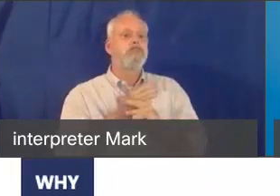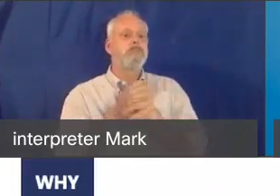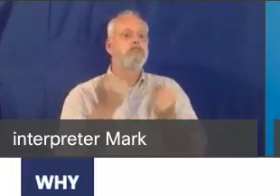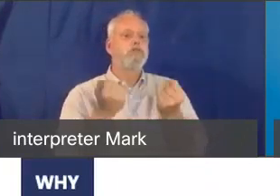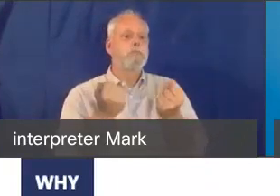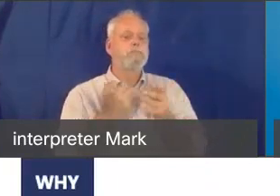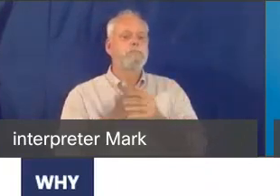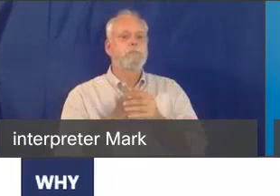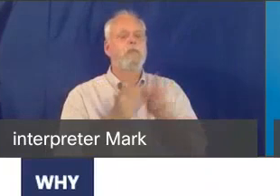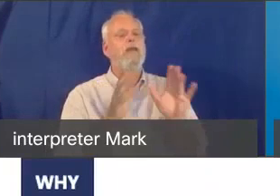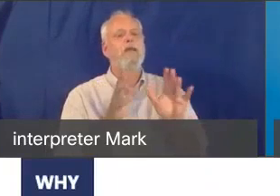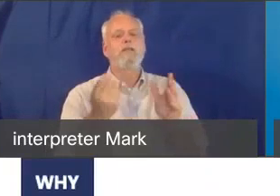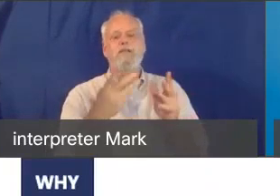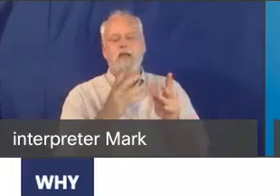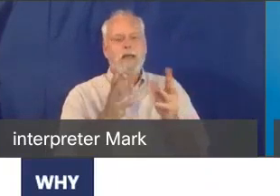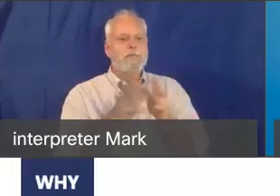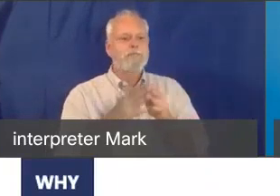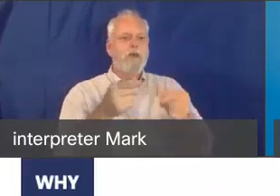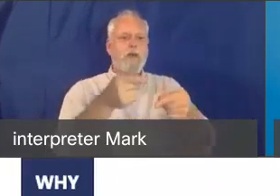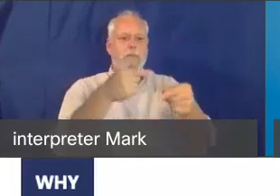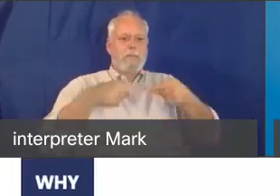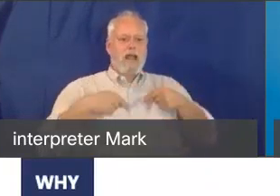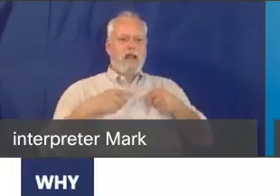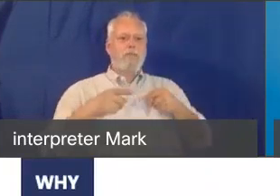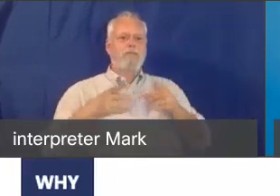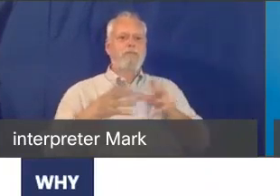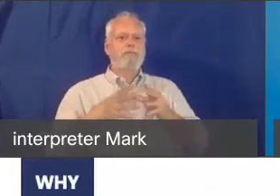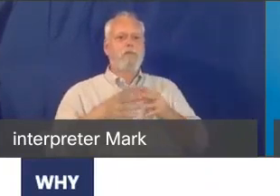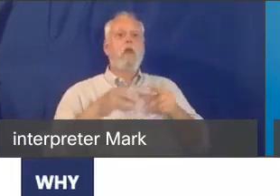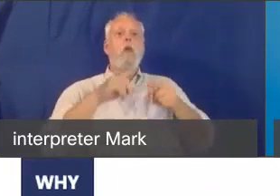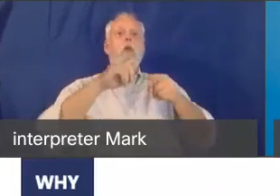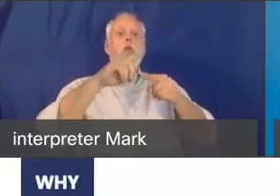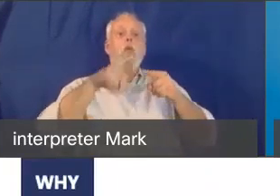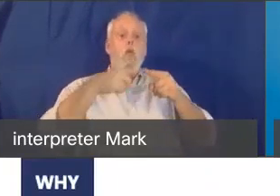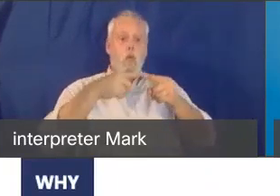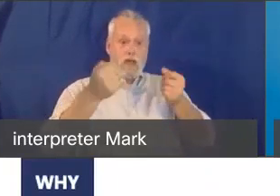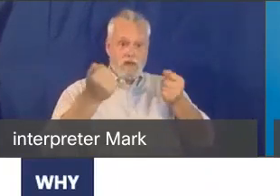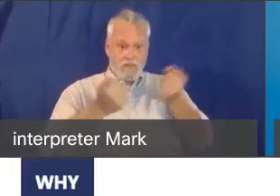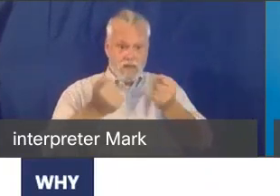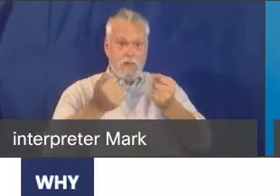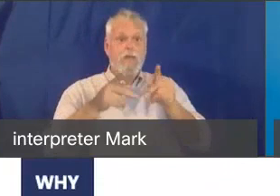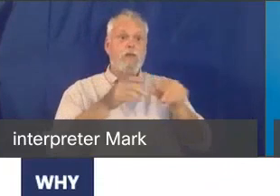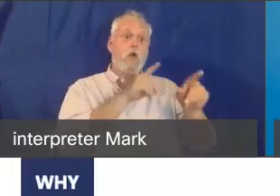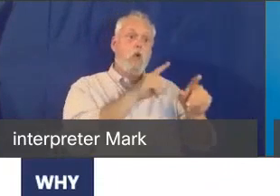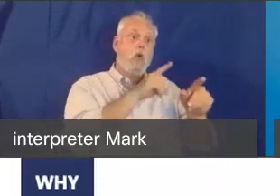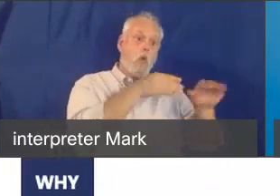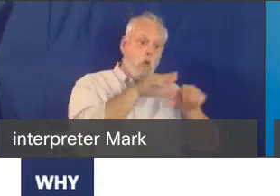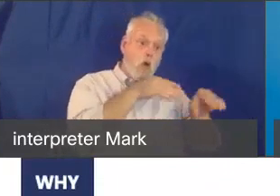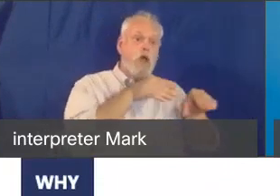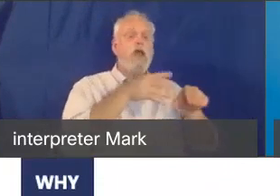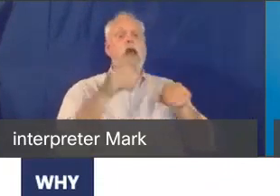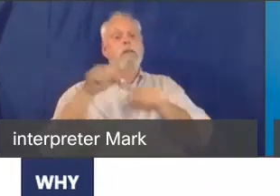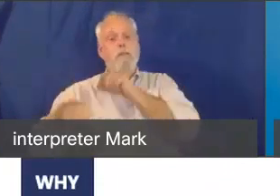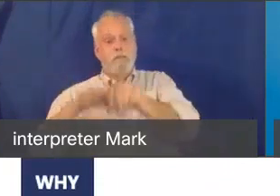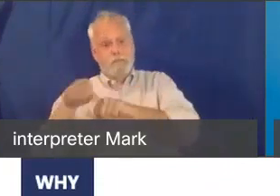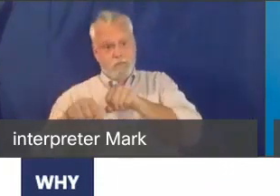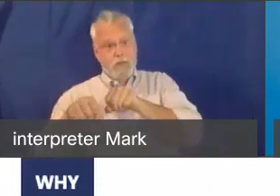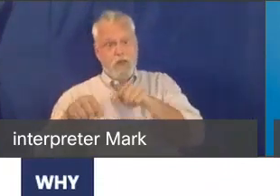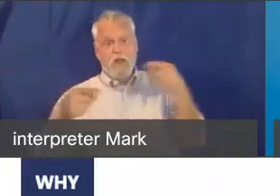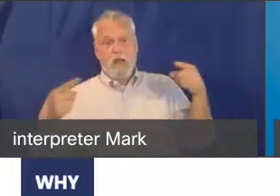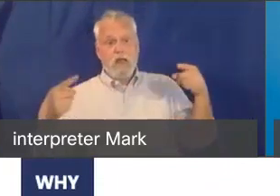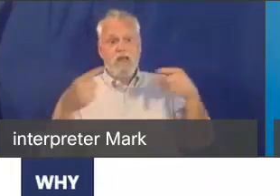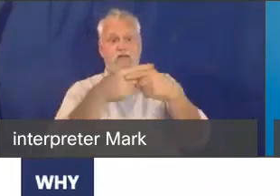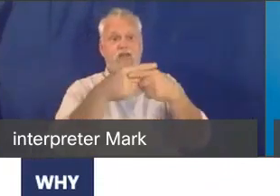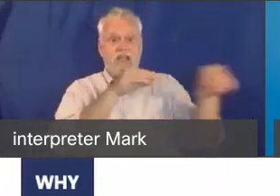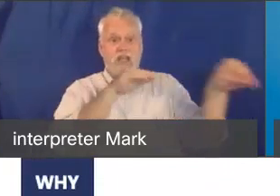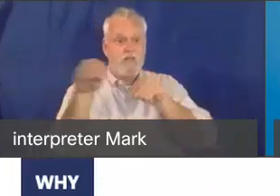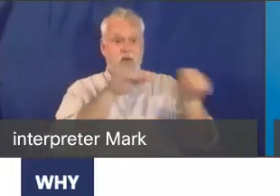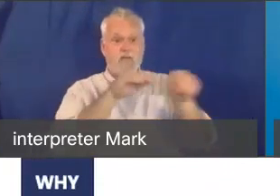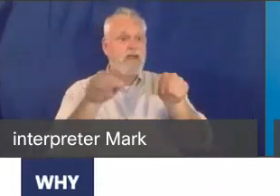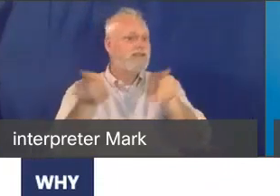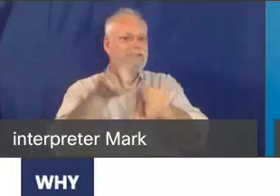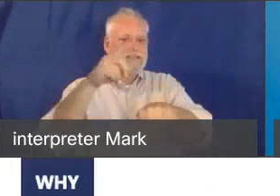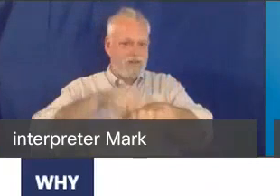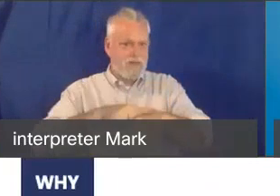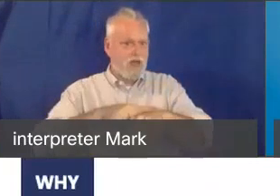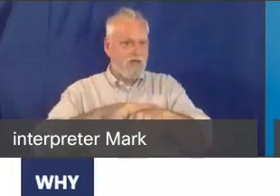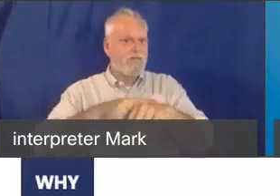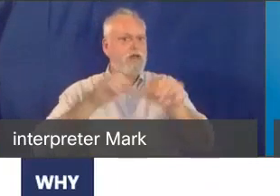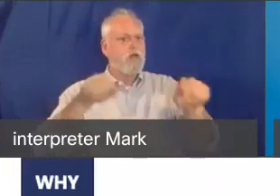So, there's a couple of I want to back up a 2nd, there there are when people when vehicles and people walking and people bicycling are making this making conflicting movements in the same phase. Or at the same time, you can be setting up for a condition.